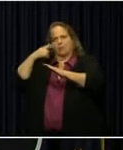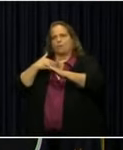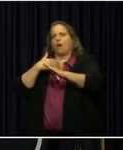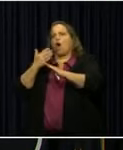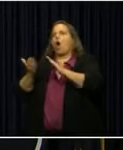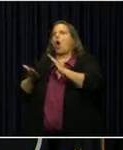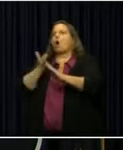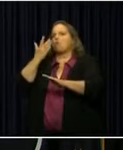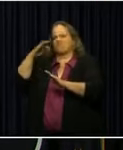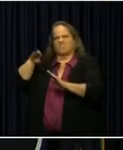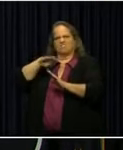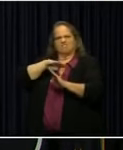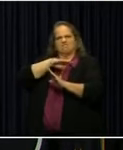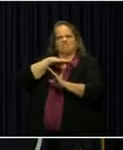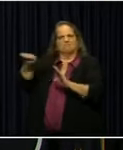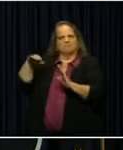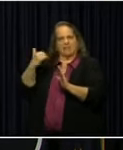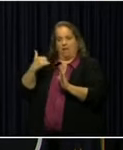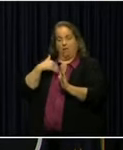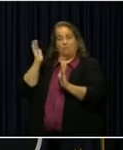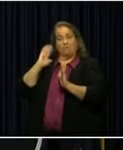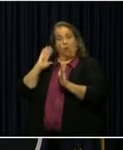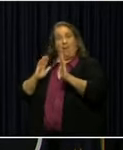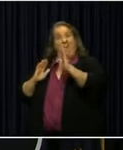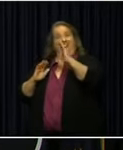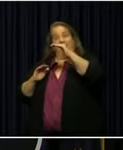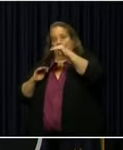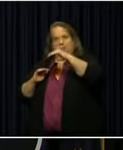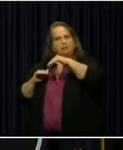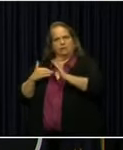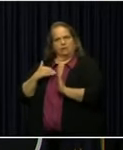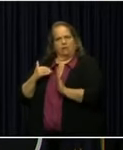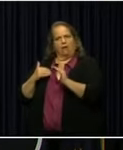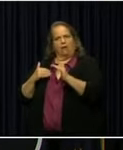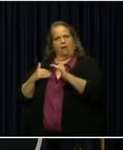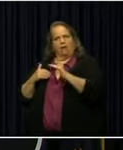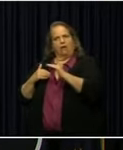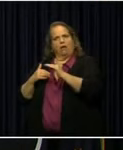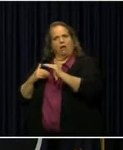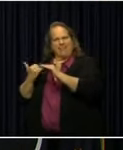CAN YOU SHOW THE -- HOW ABOUT THE COVID ACT NOW.